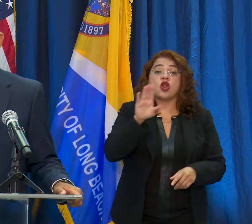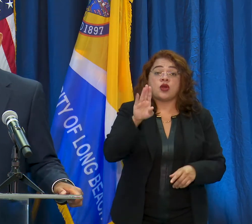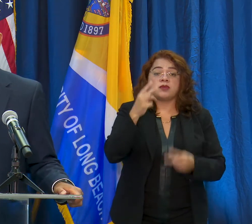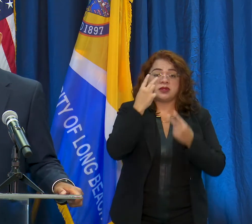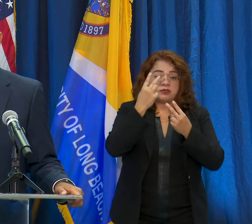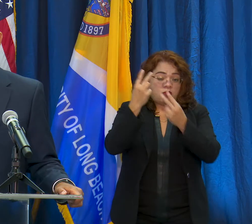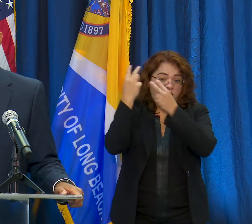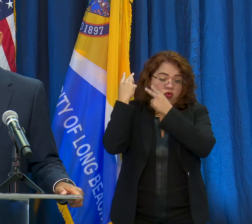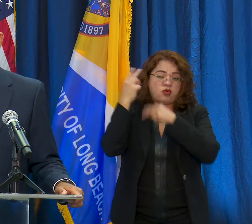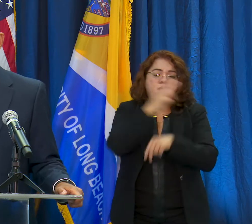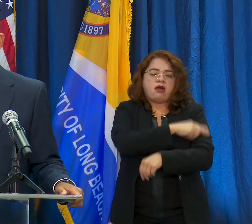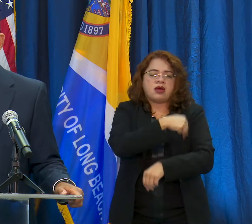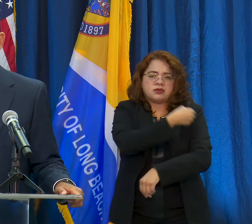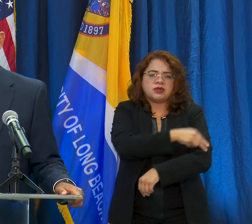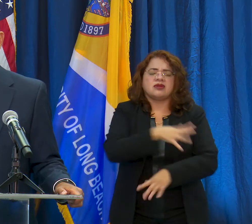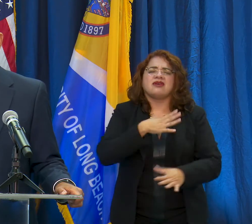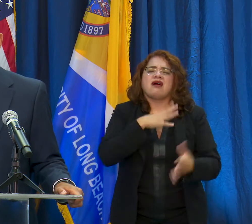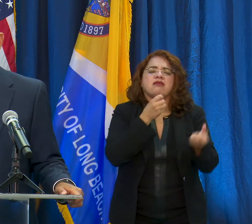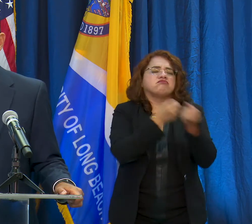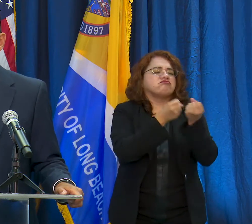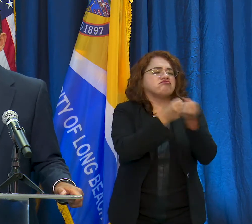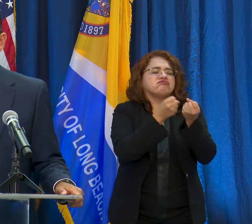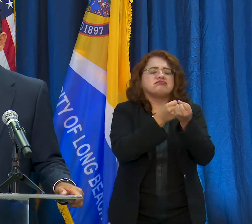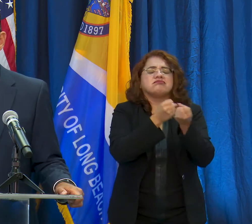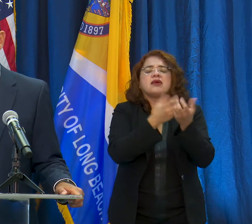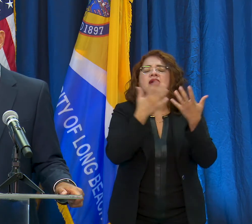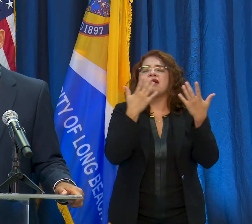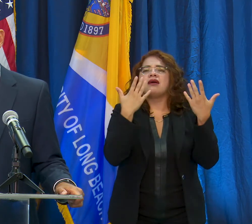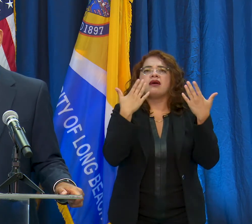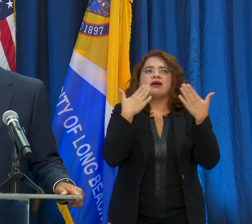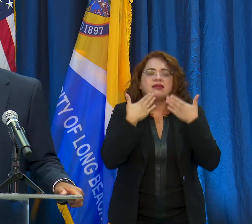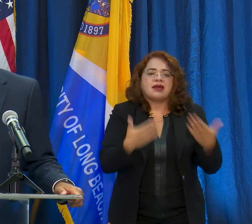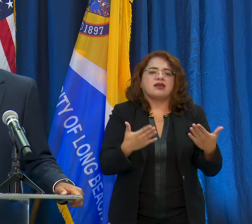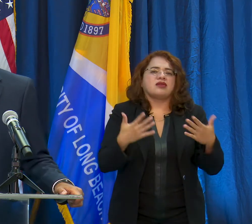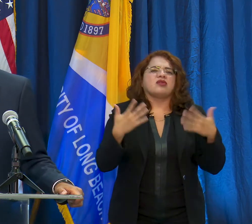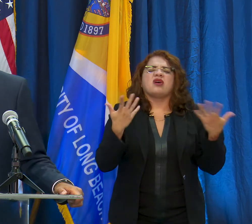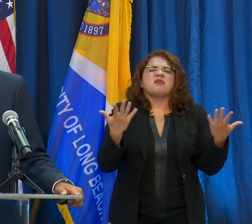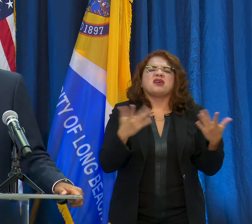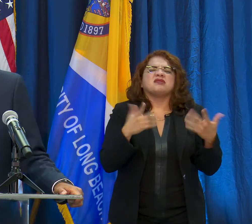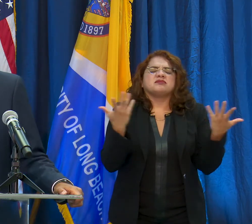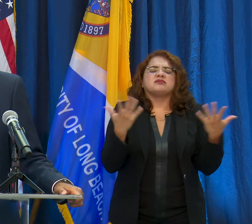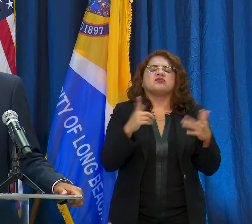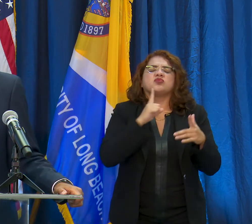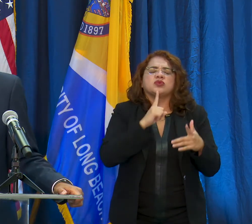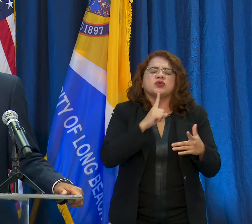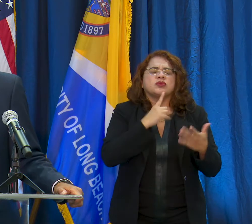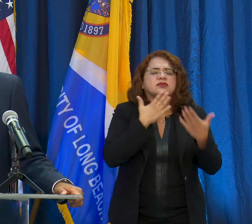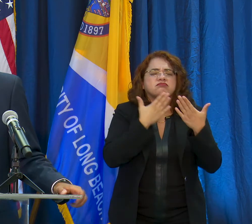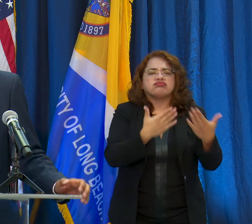their work, but I am just beyond grateful and thankful for what they've done and the care that they